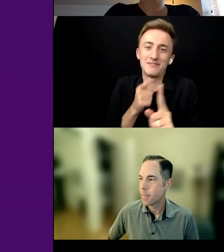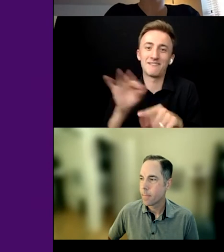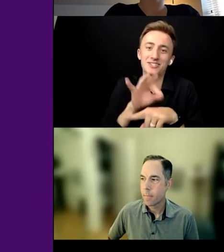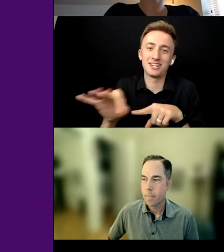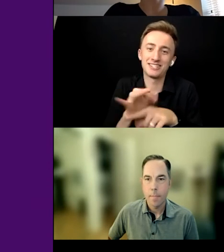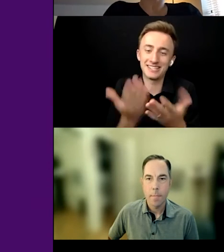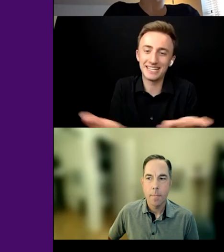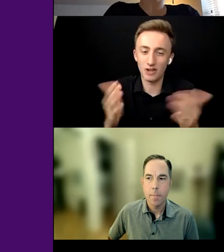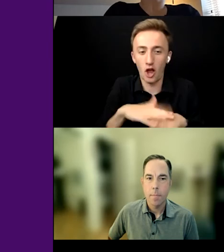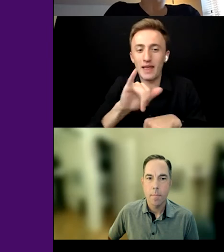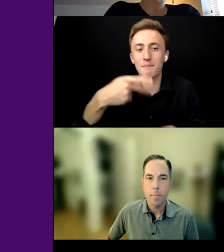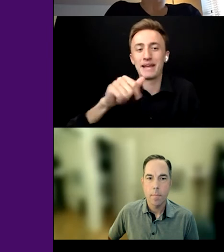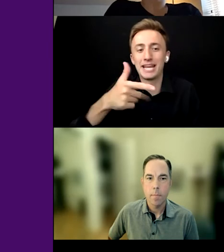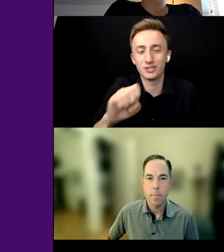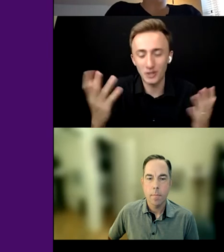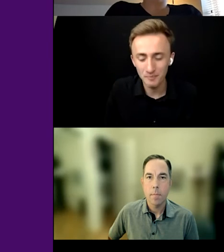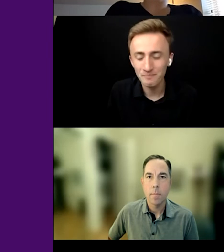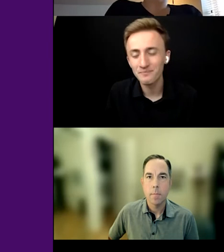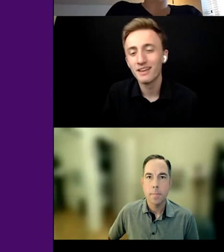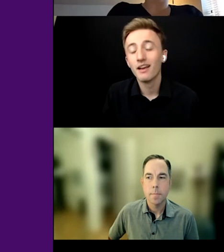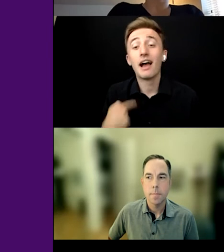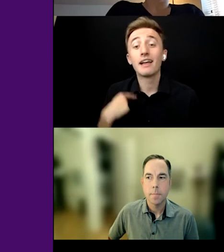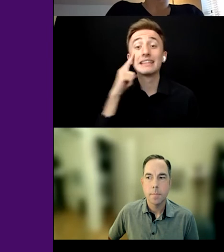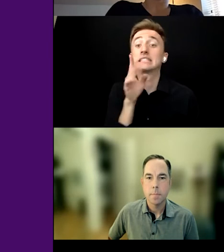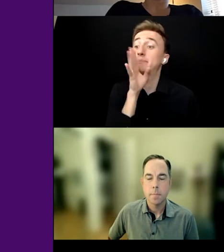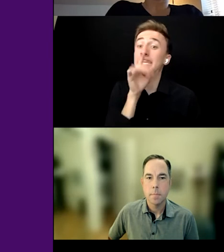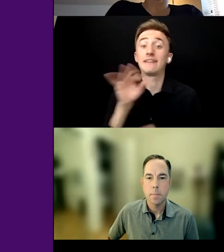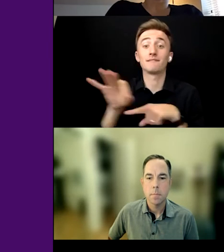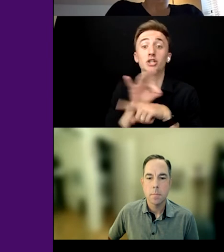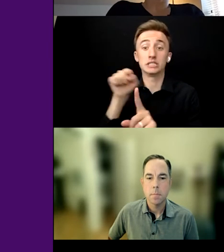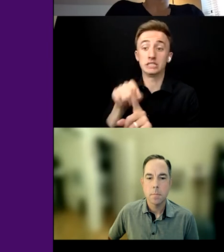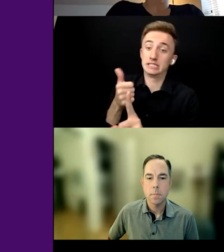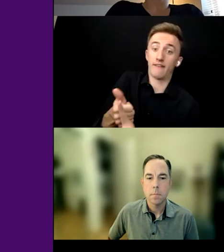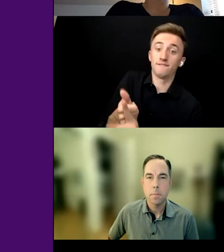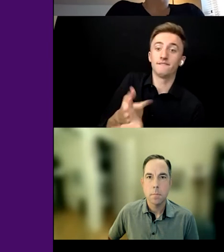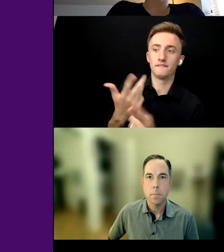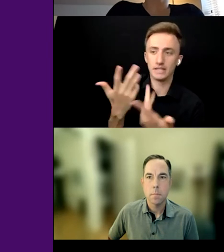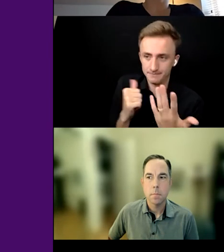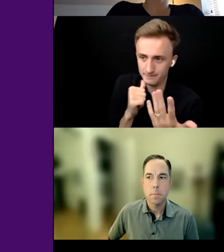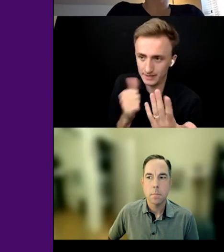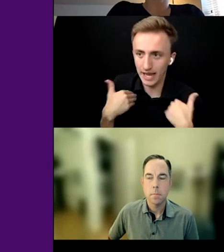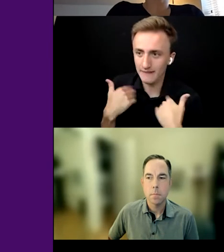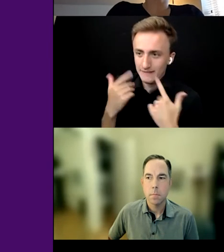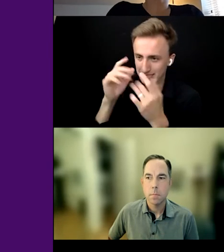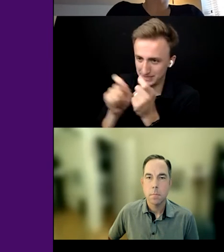page. All so I think the speak property itself does not have a use case out of web reader's or